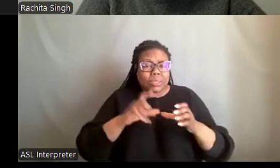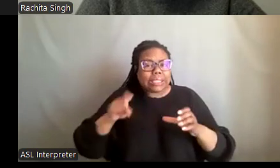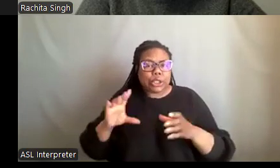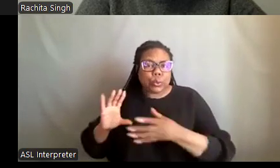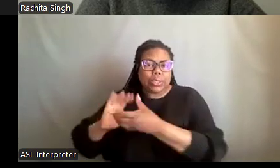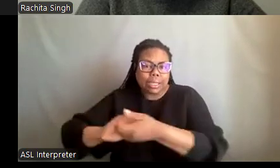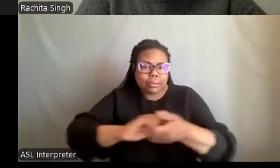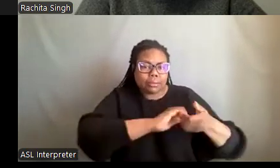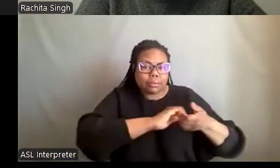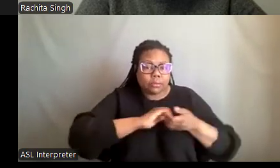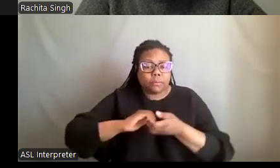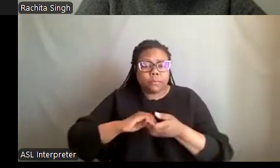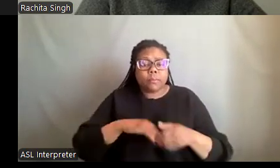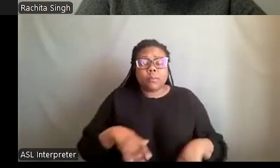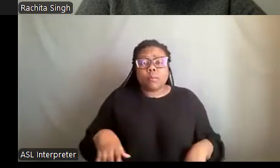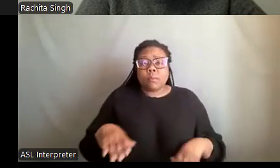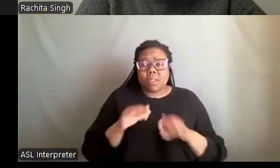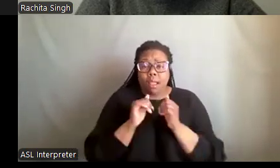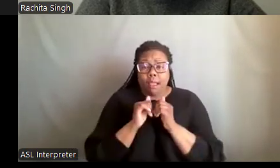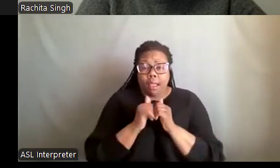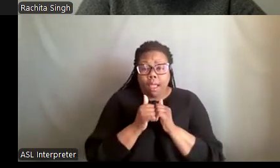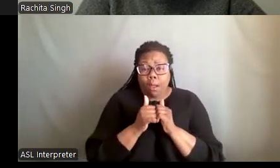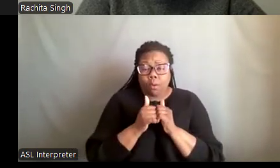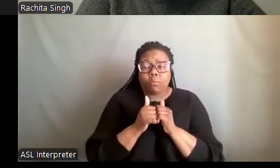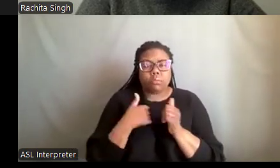We need all of those groups. And I think the how is